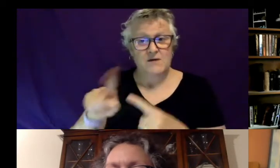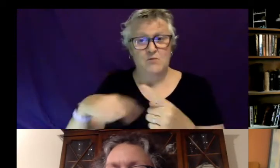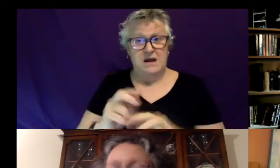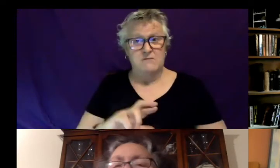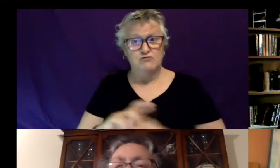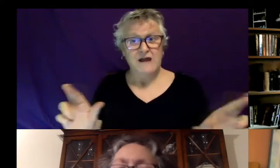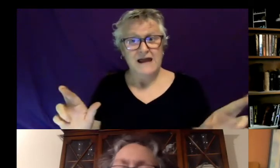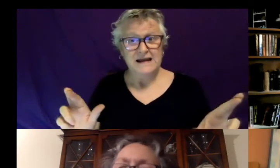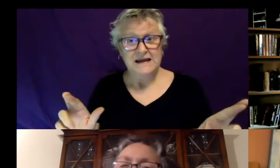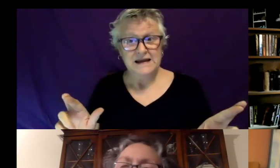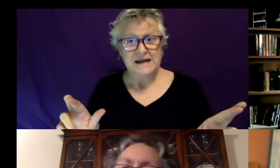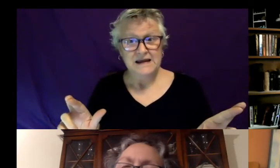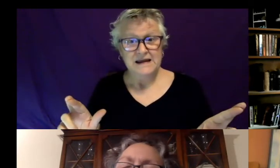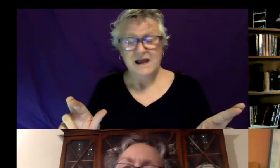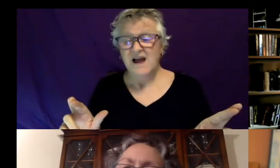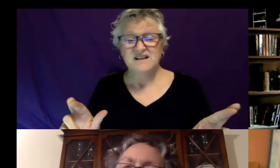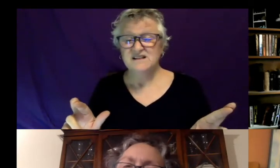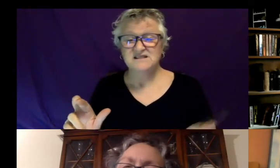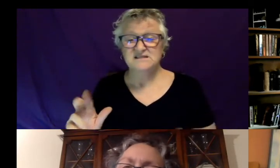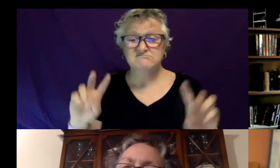It's just winging it! So this, uh, there's a freedom,